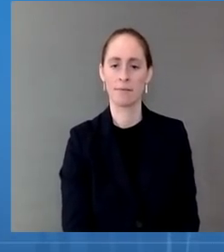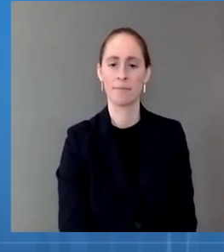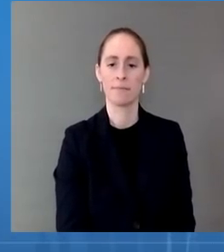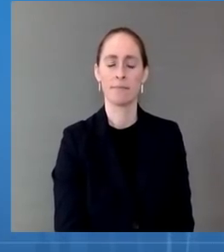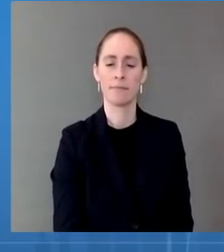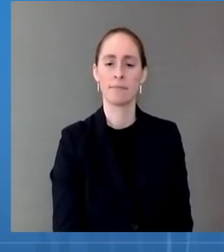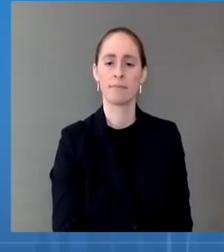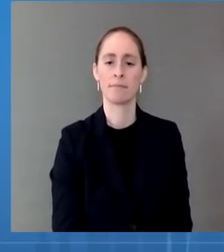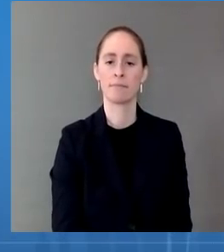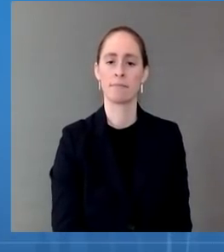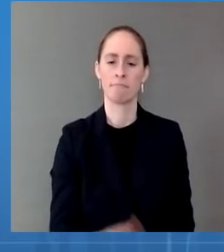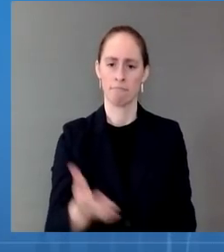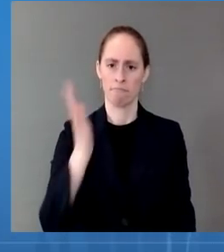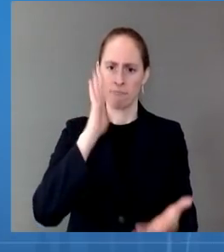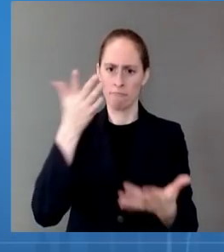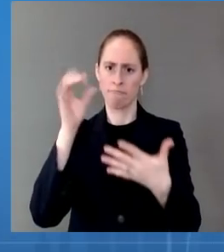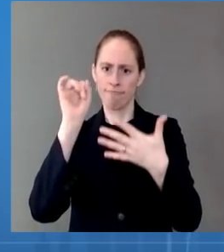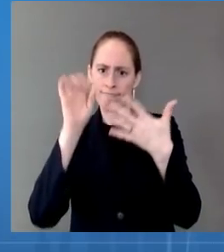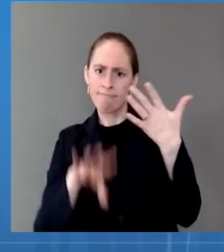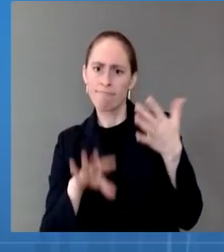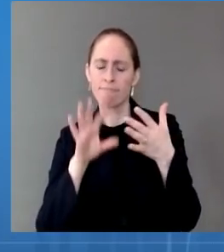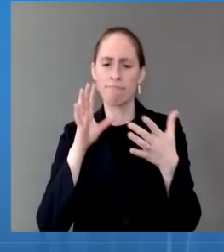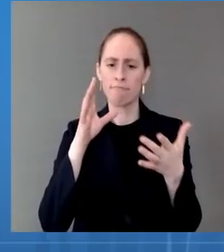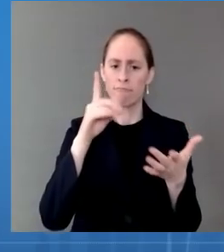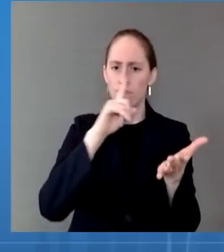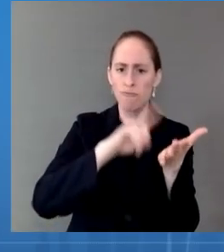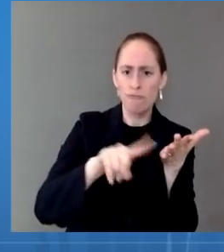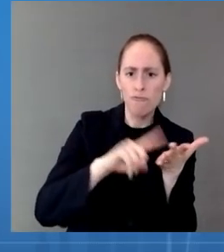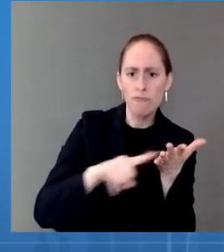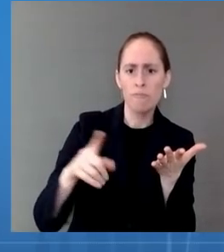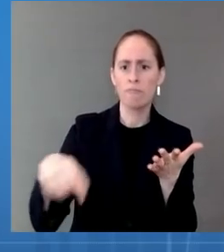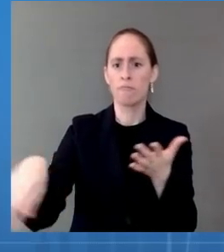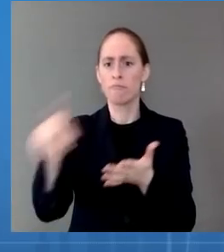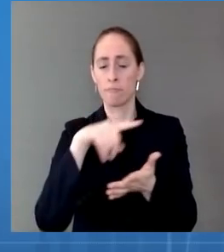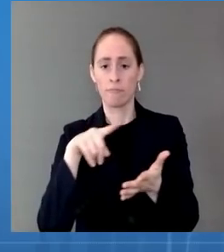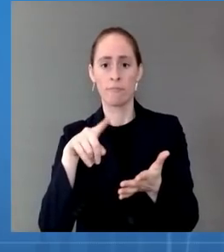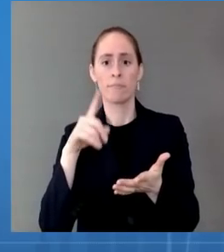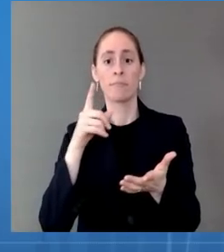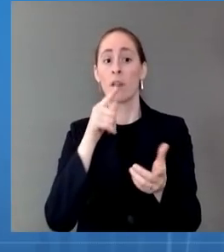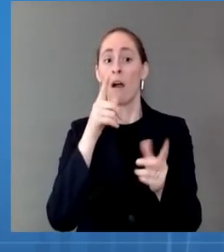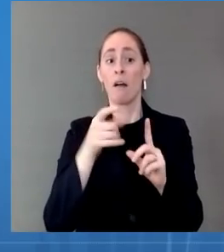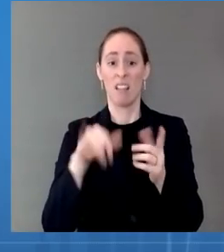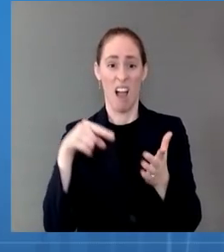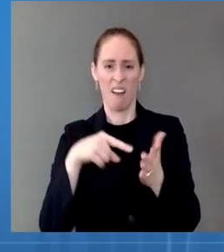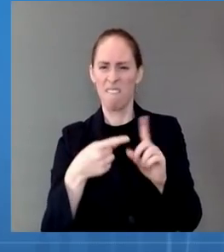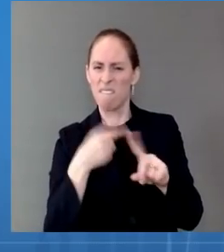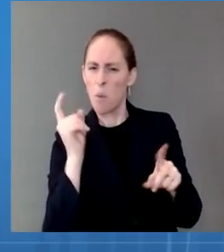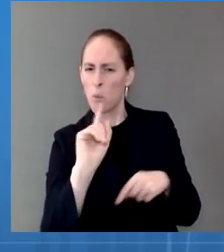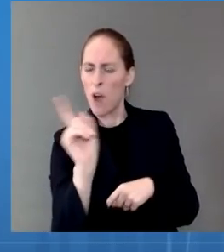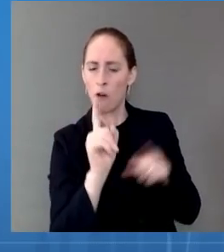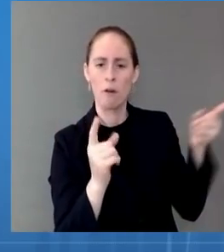in the New England Journal of Medicine. Both studies looked at people who received their primary two dose series of an MRI